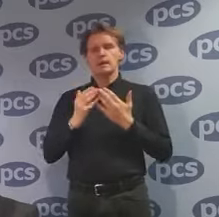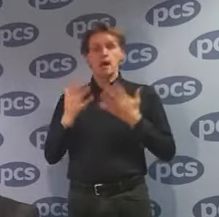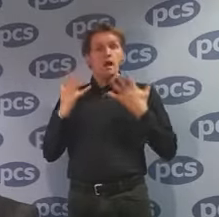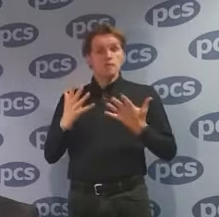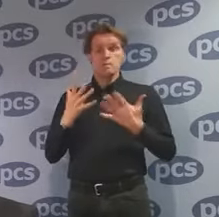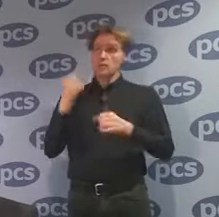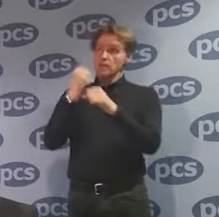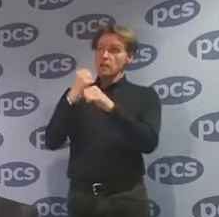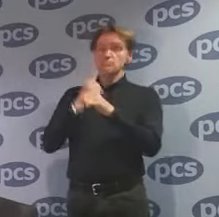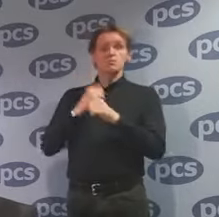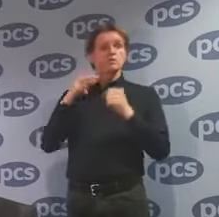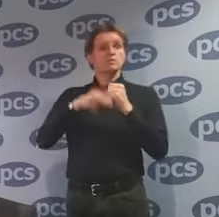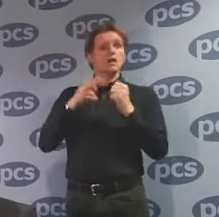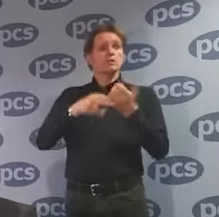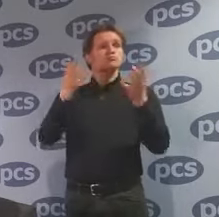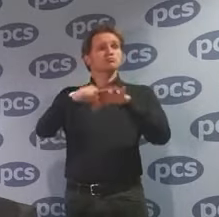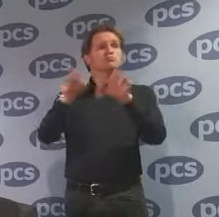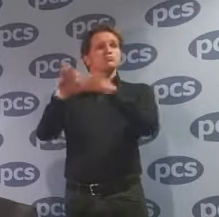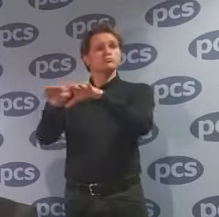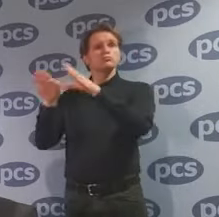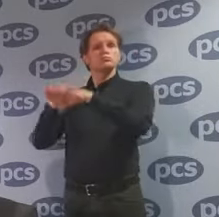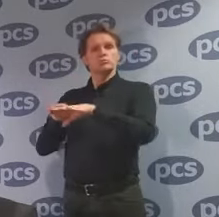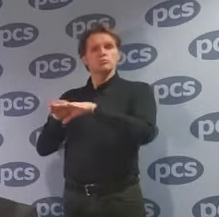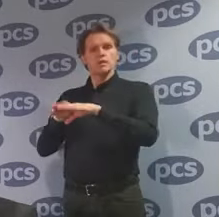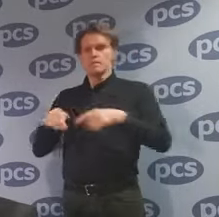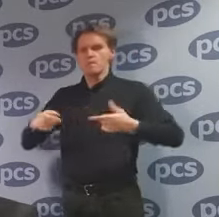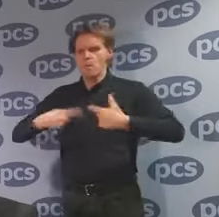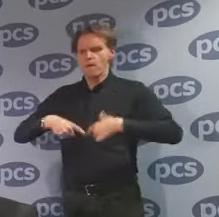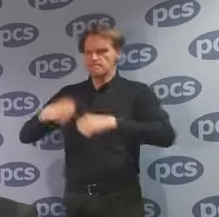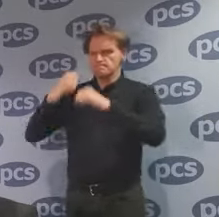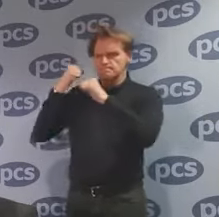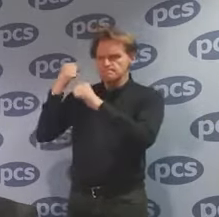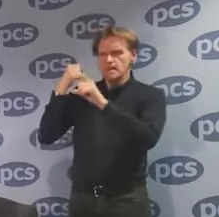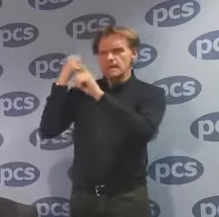why local campaigning with the communities up to and including not just